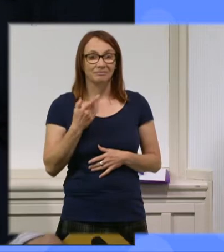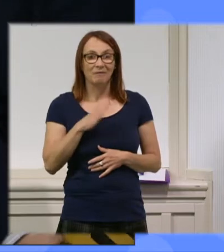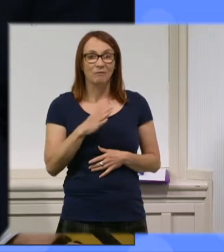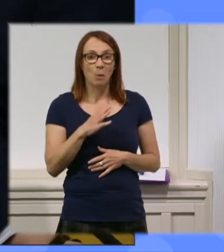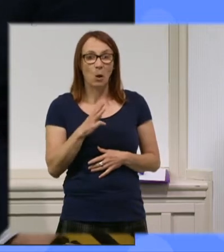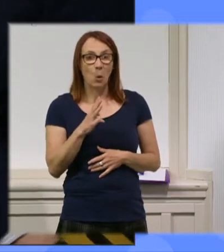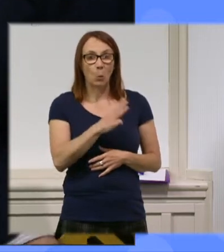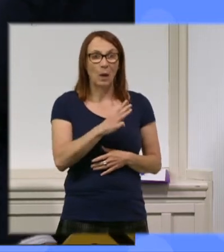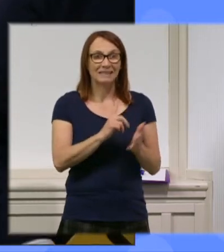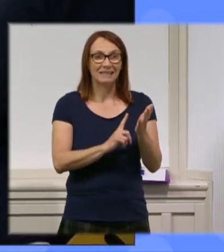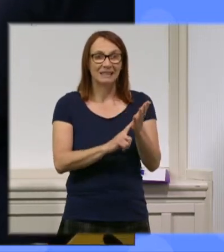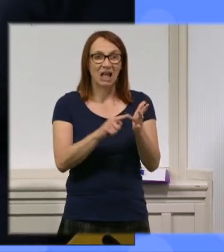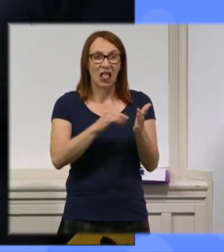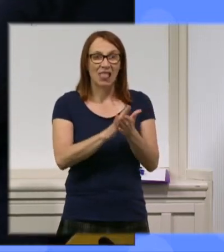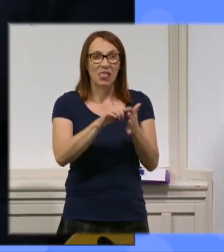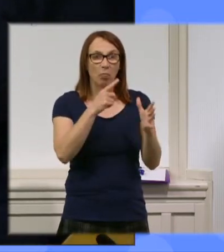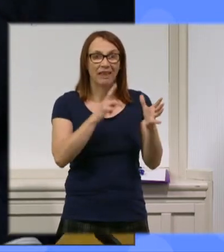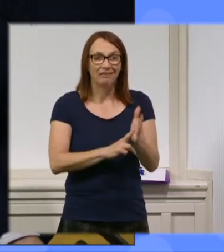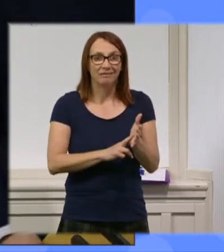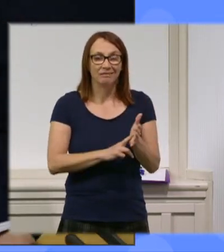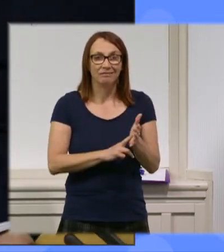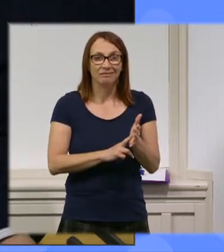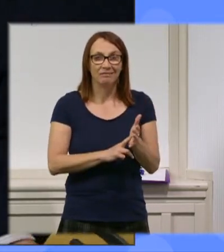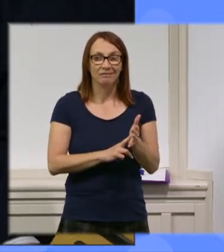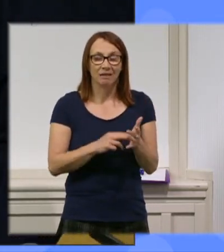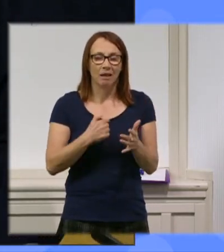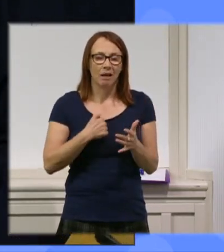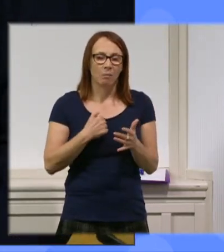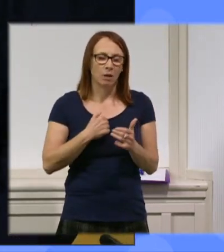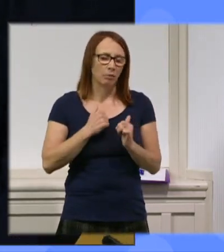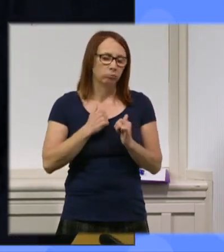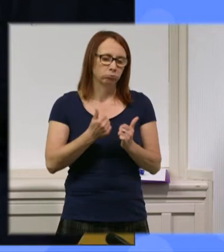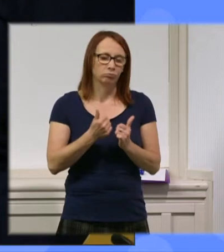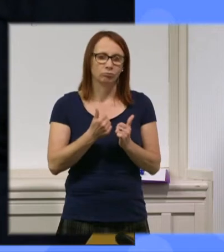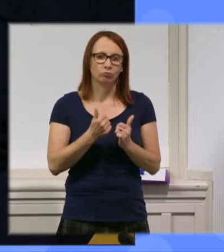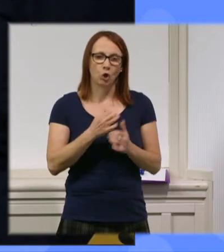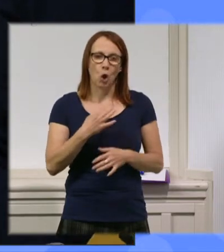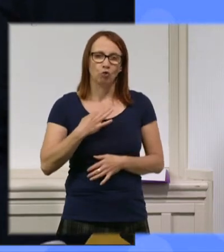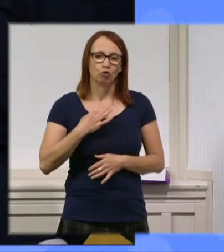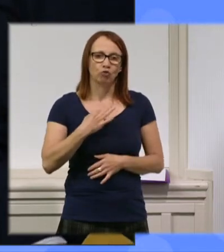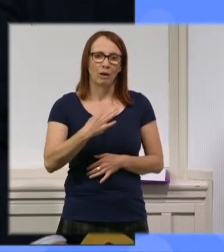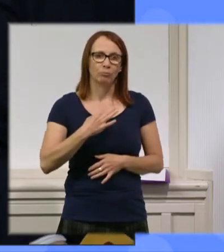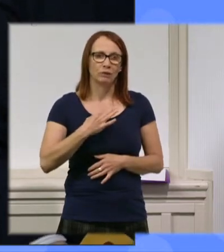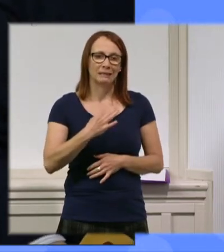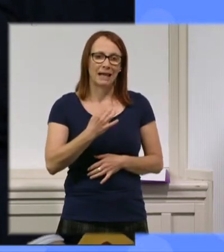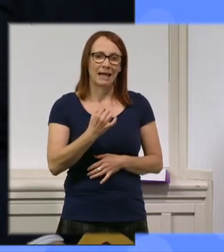and I had the great privilege of representing the constituency that I